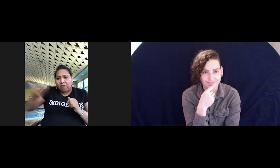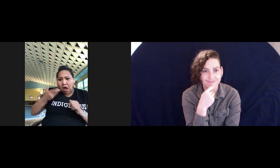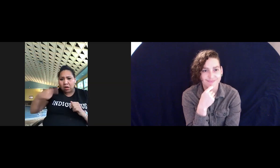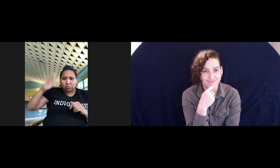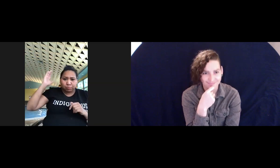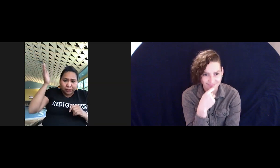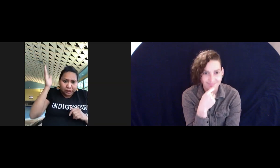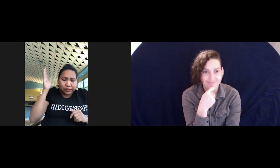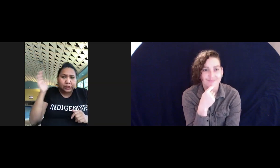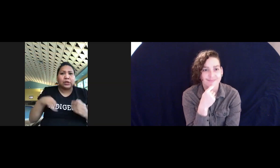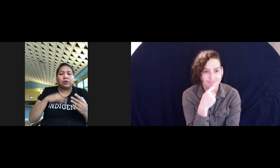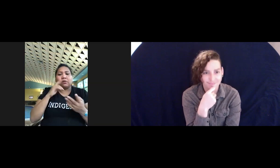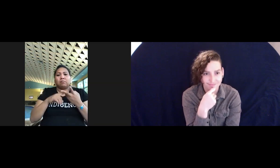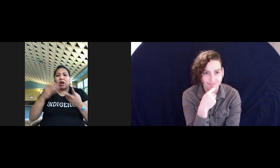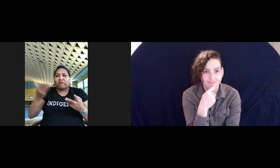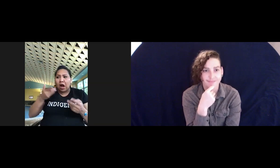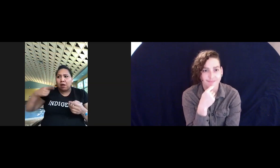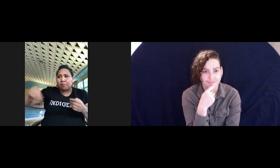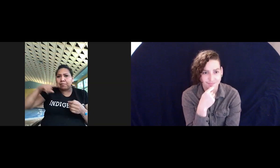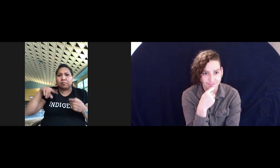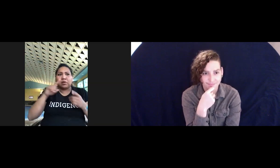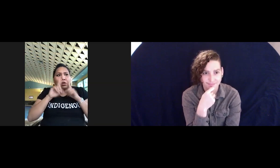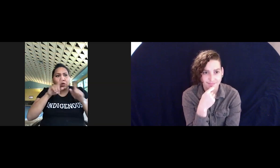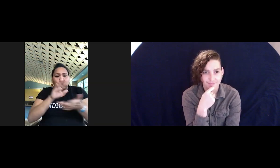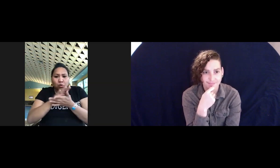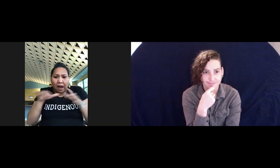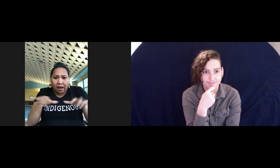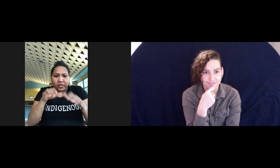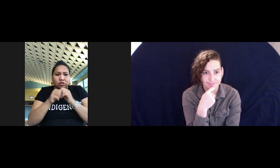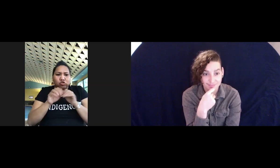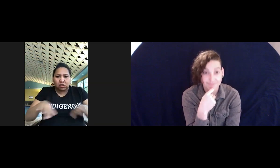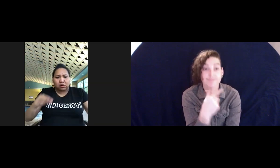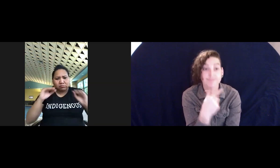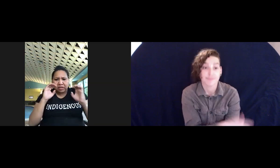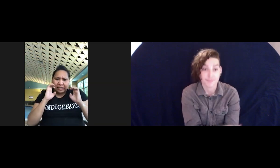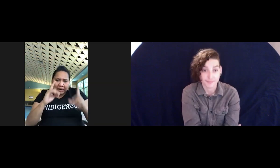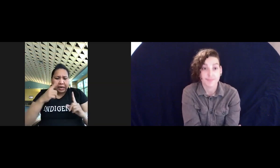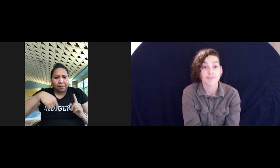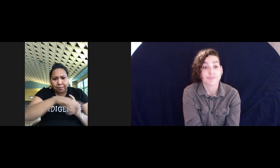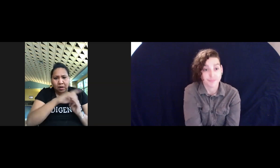and invite others to presentations, go to activities with the children to educate them